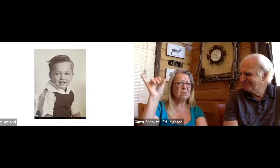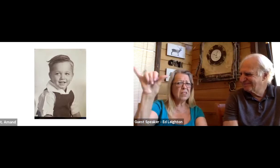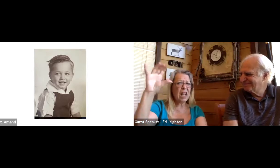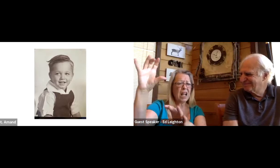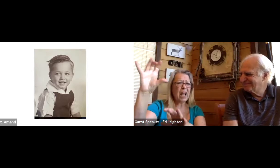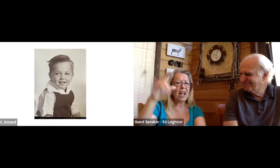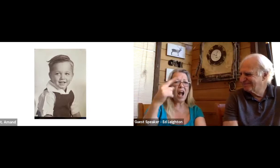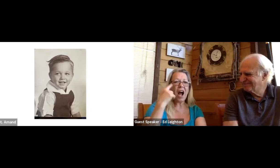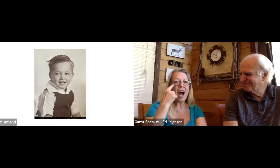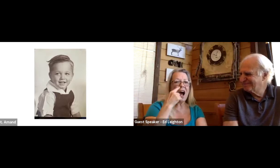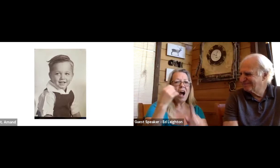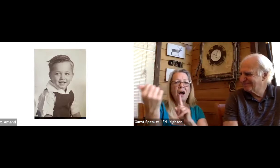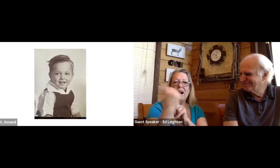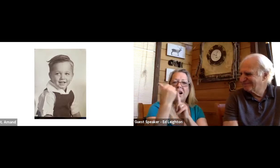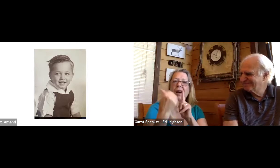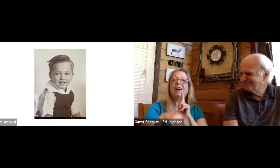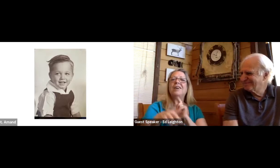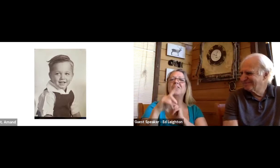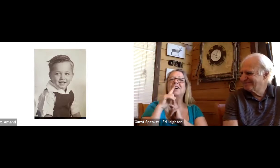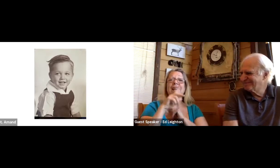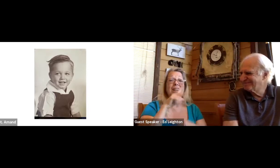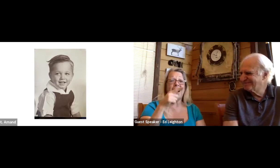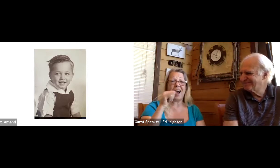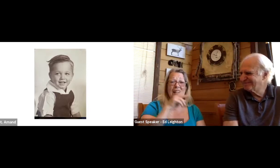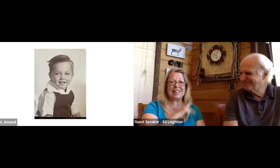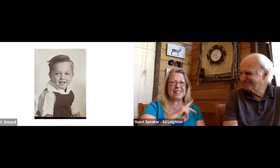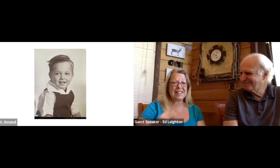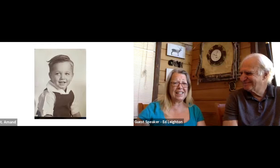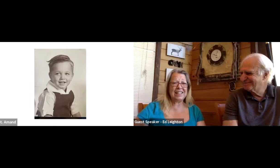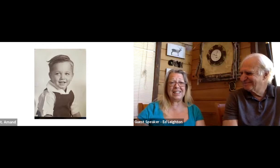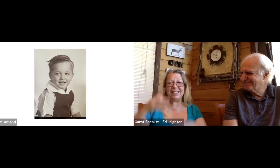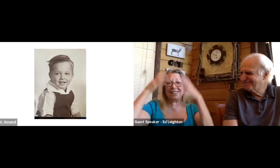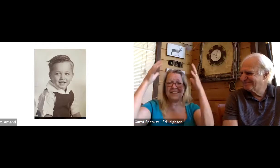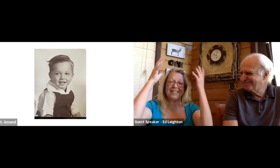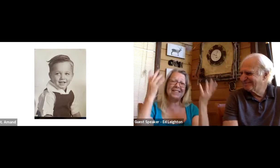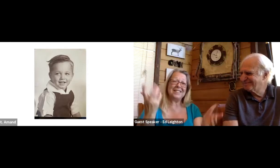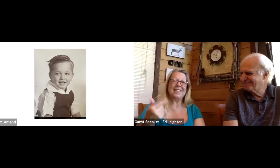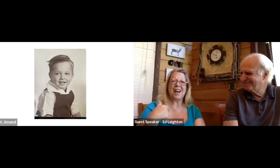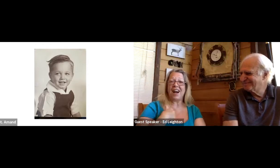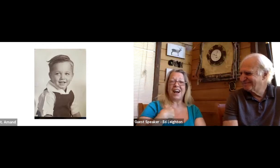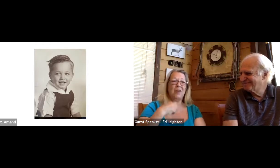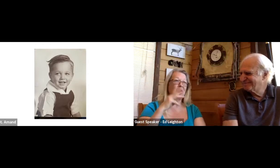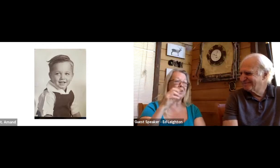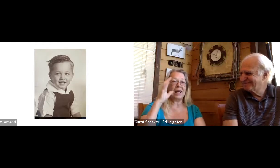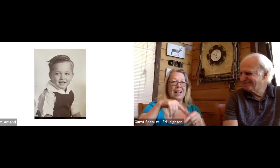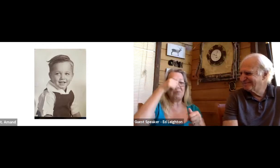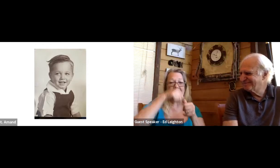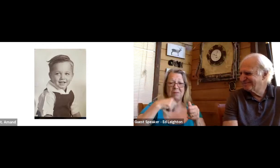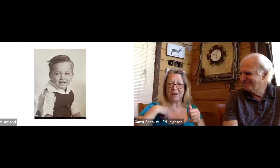and it was just amazing, the design. He had such an eye for design, and he did an optical illusion,